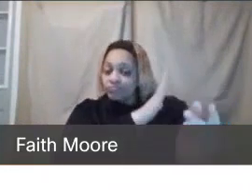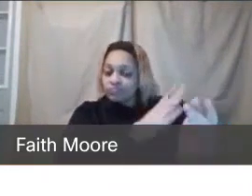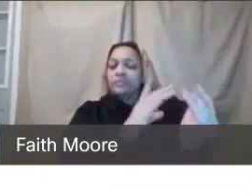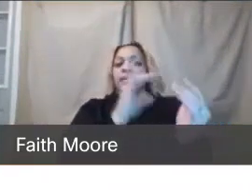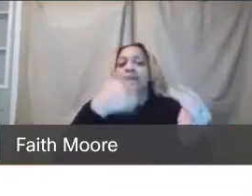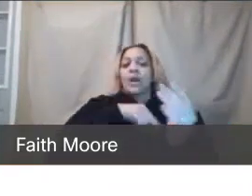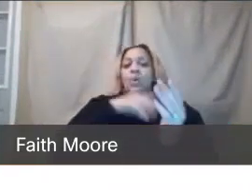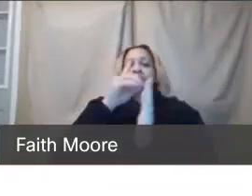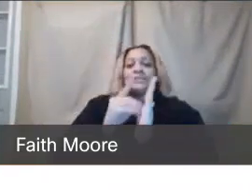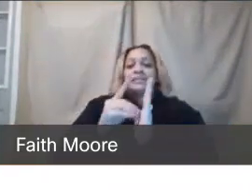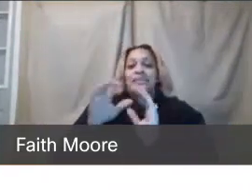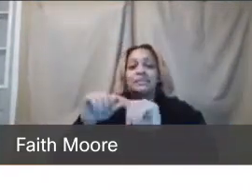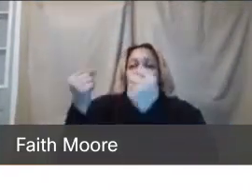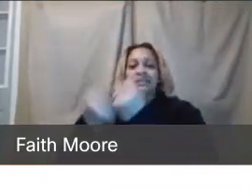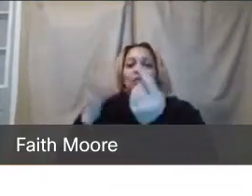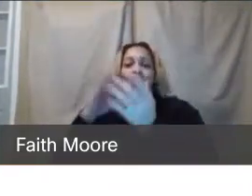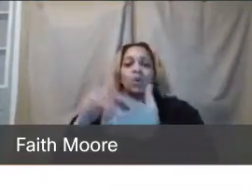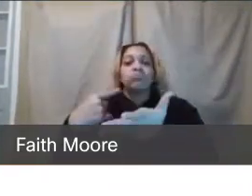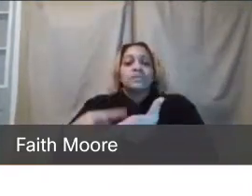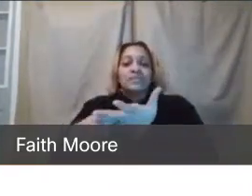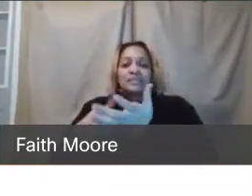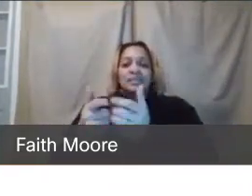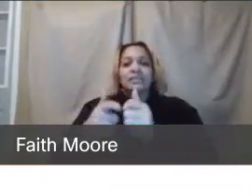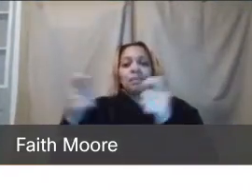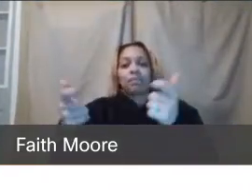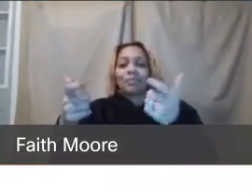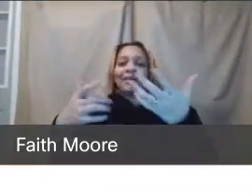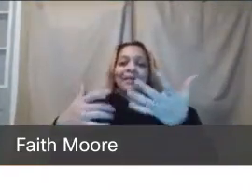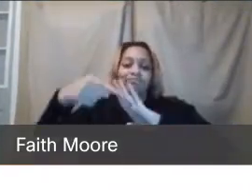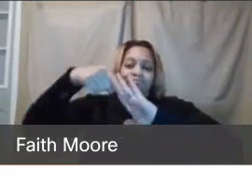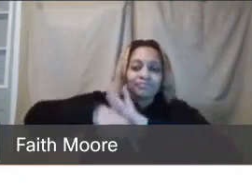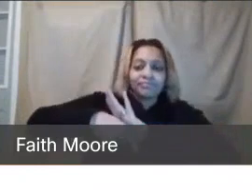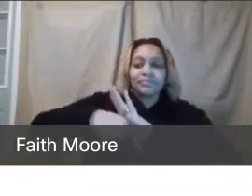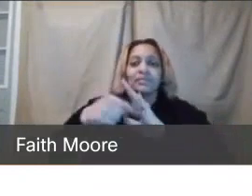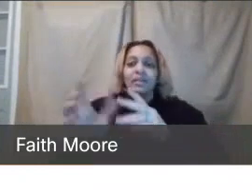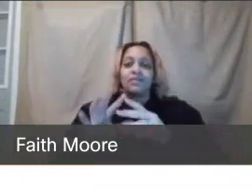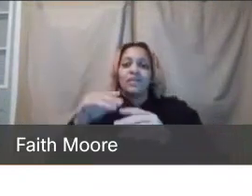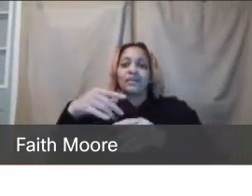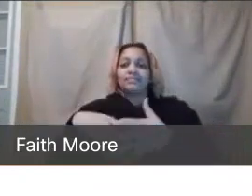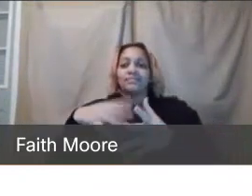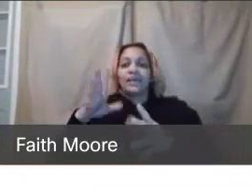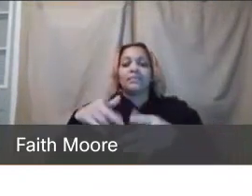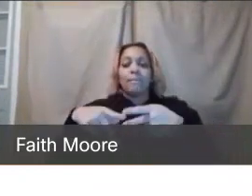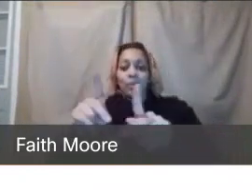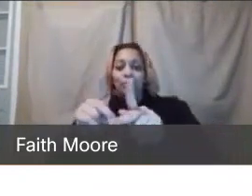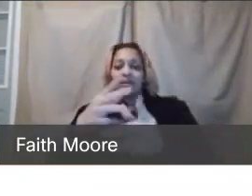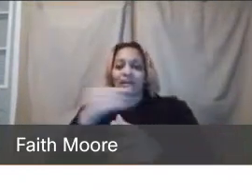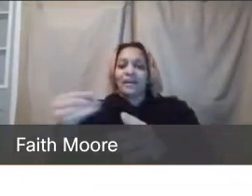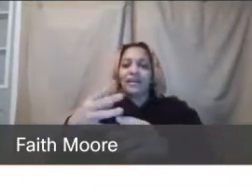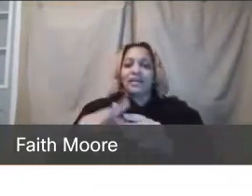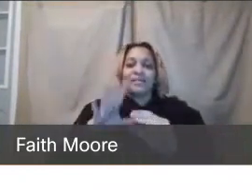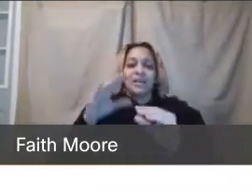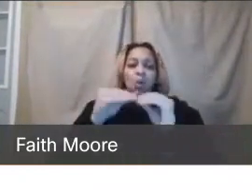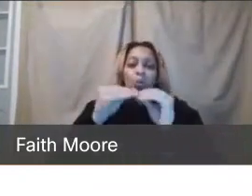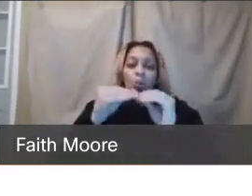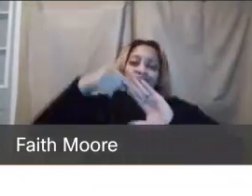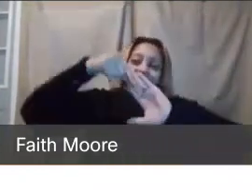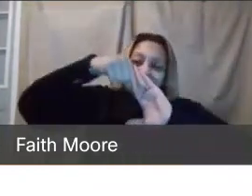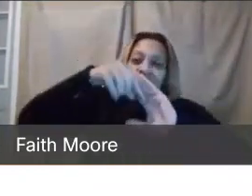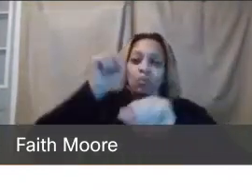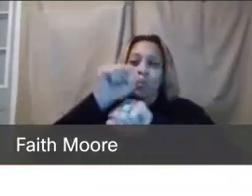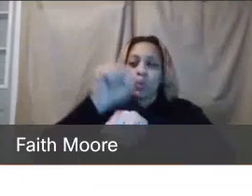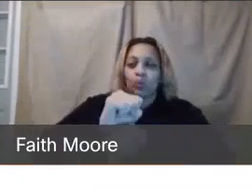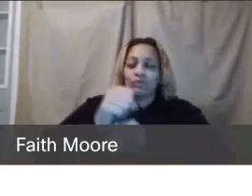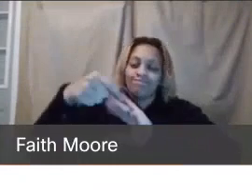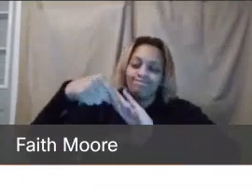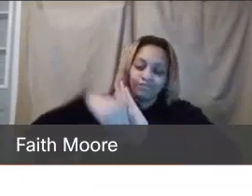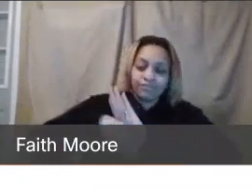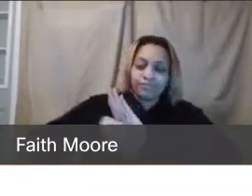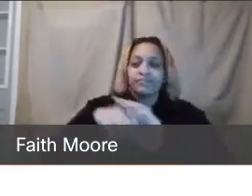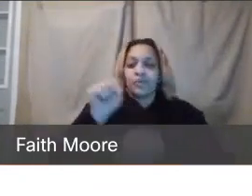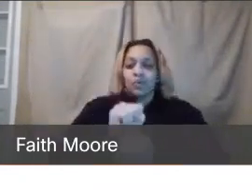And addressing some of the bigger elements in a permanent installation, which would involve, as I mentioned before more detailed, concrete where, for example, that can't be handled by paving.